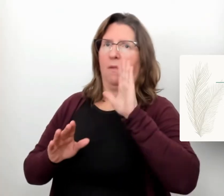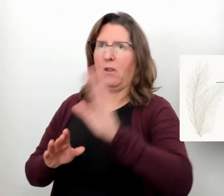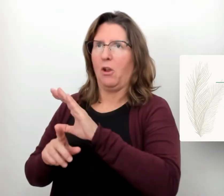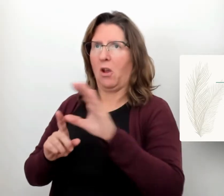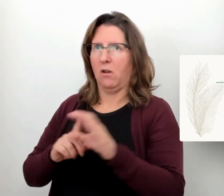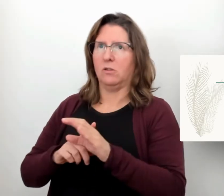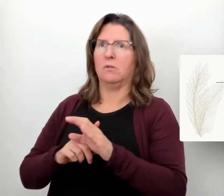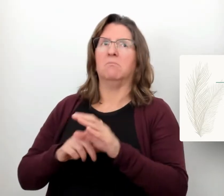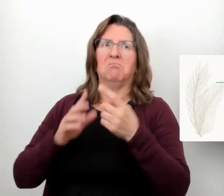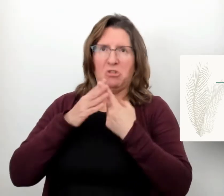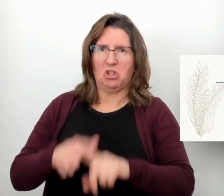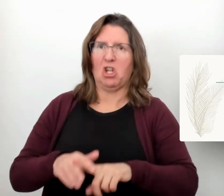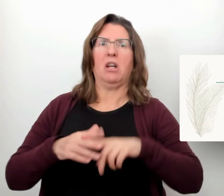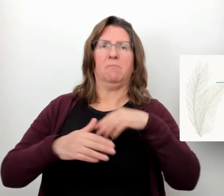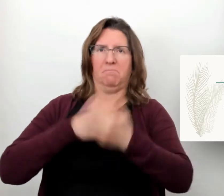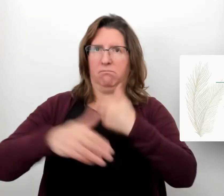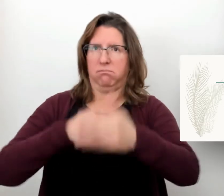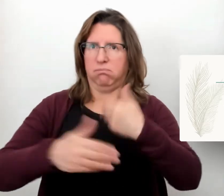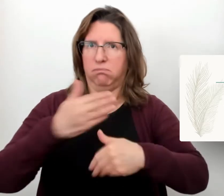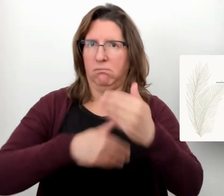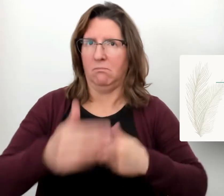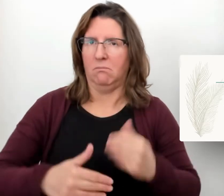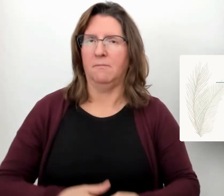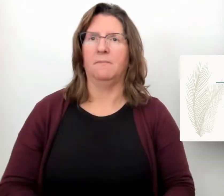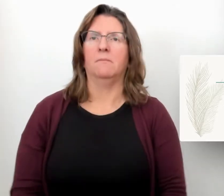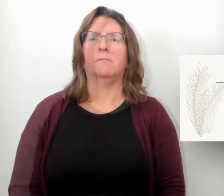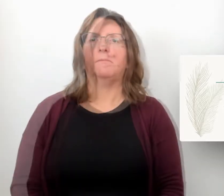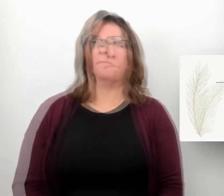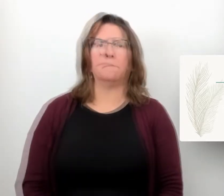It belongs to them - their culture - their community!